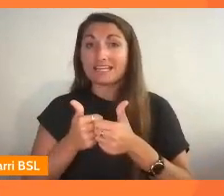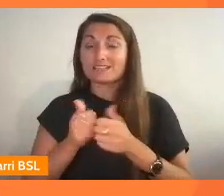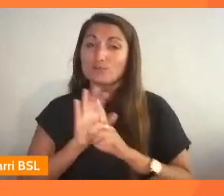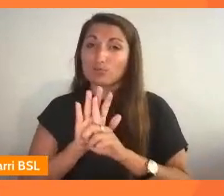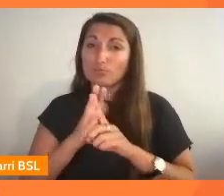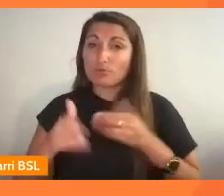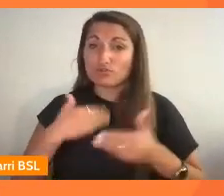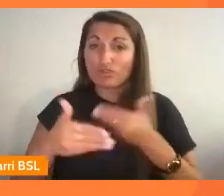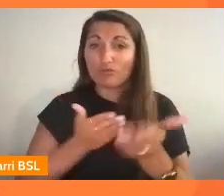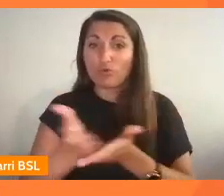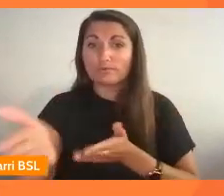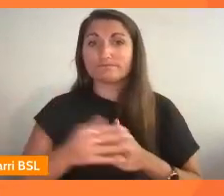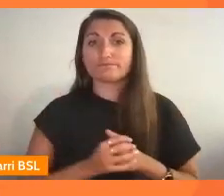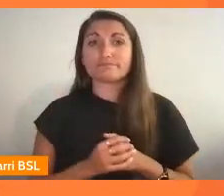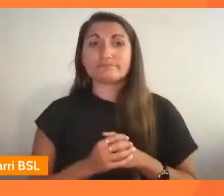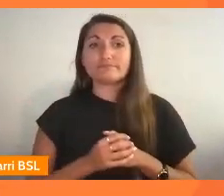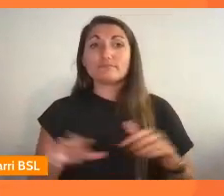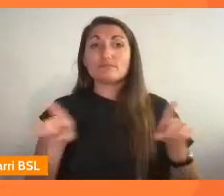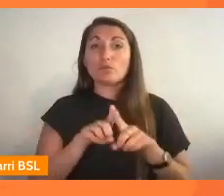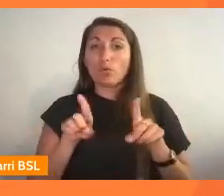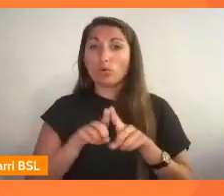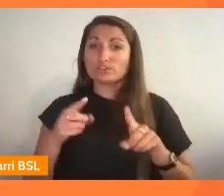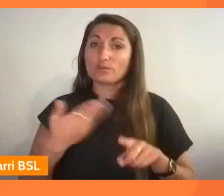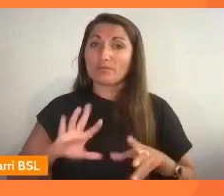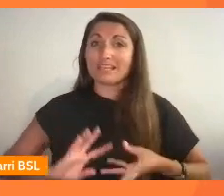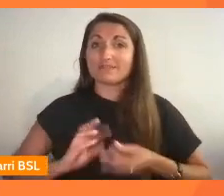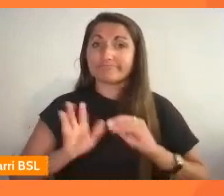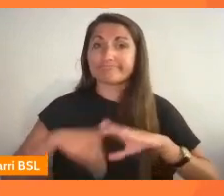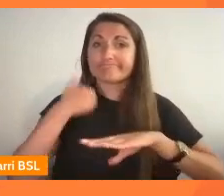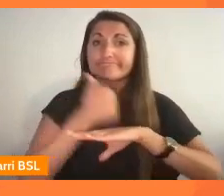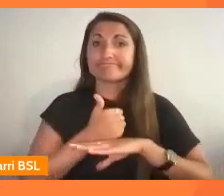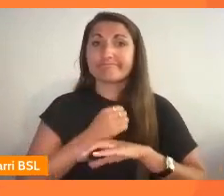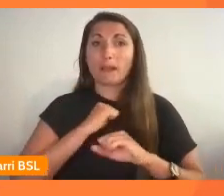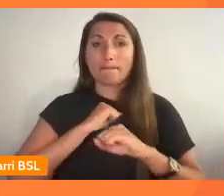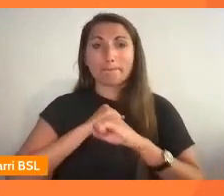We also created a Media Academy which was really about our partnership